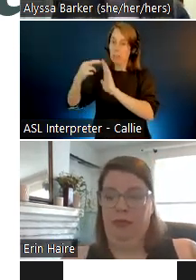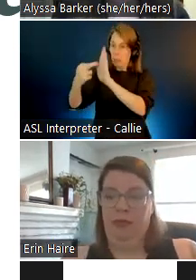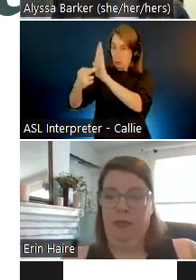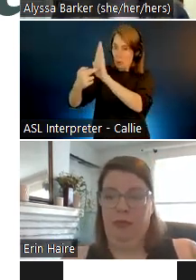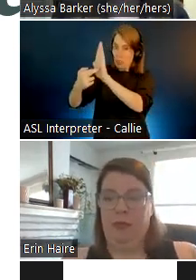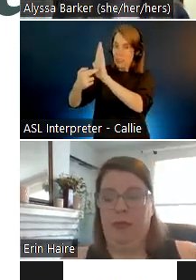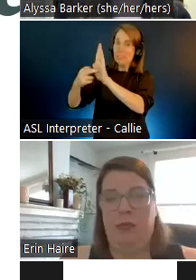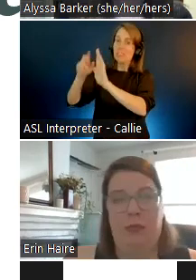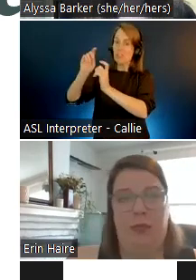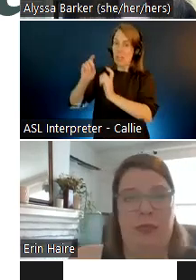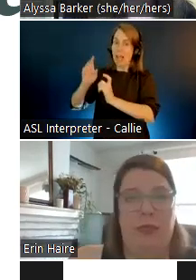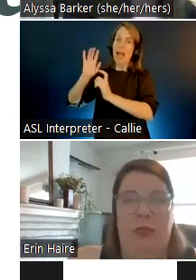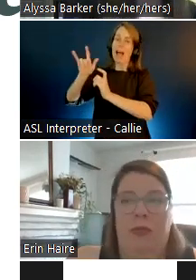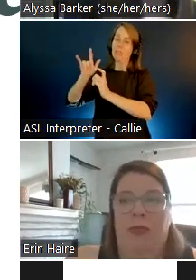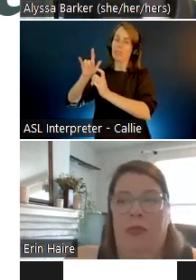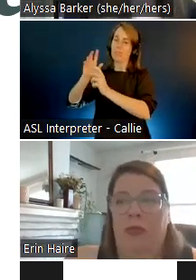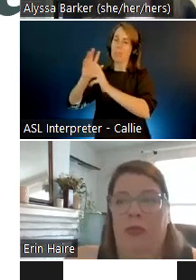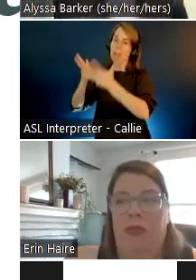it could always be both when it comes to modification